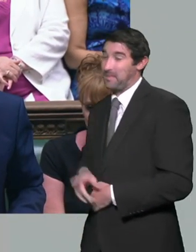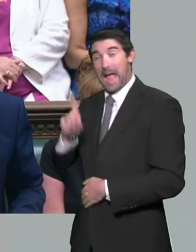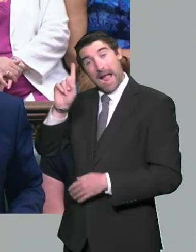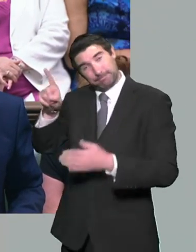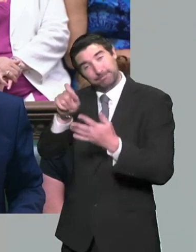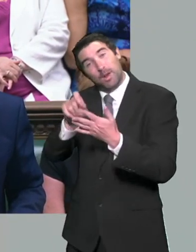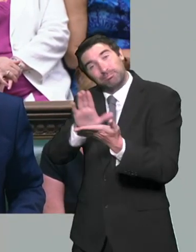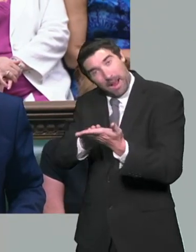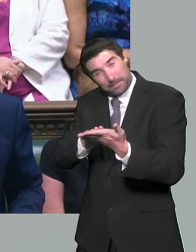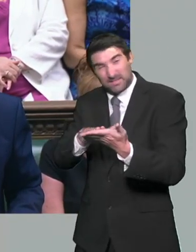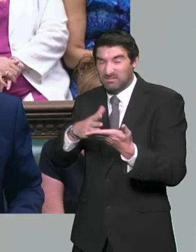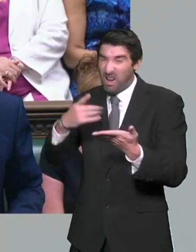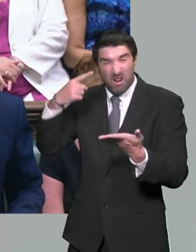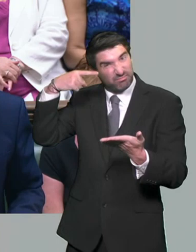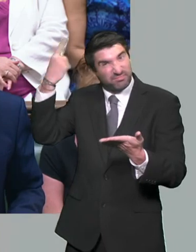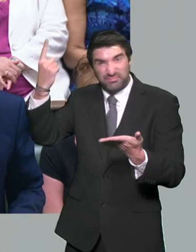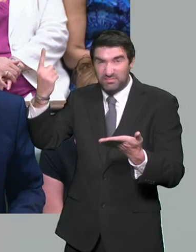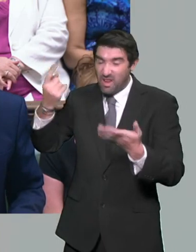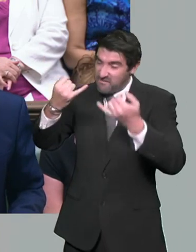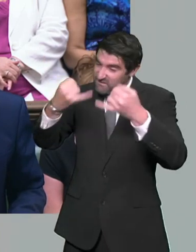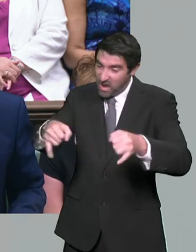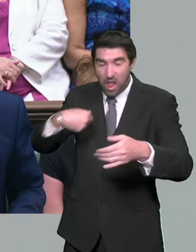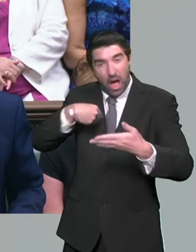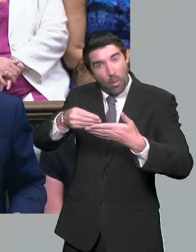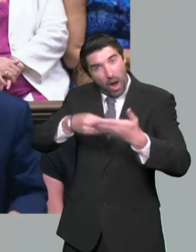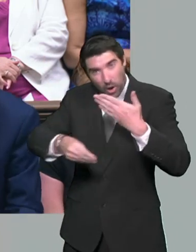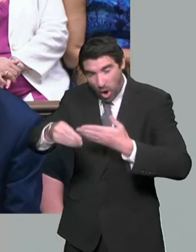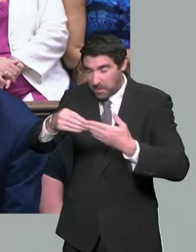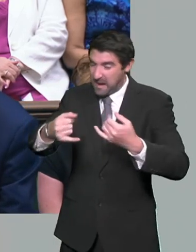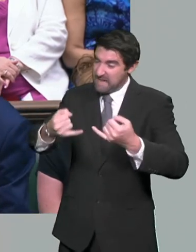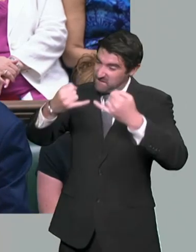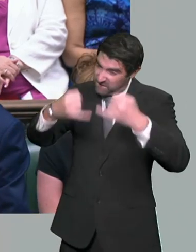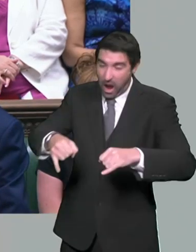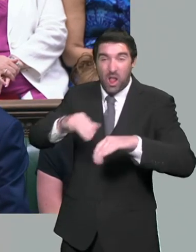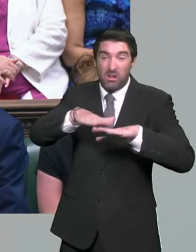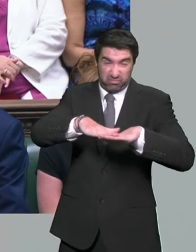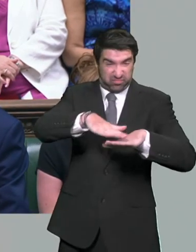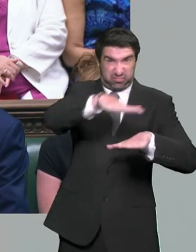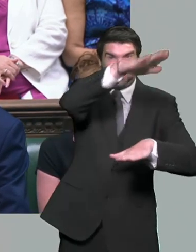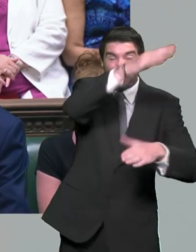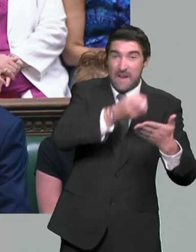totally failing the economy, failing to tackle inflation, failing to back business, failing